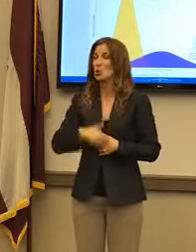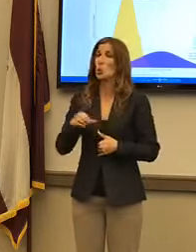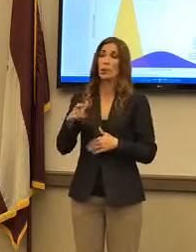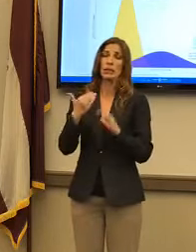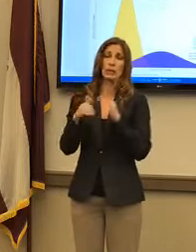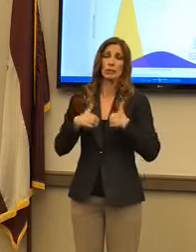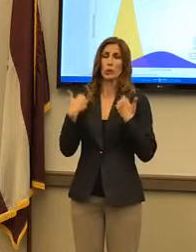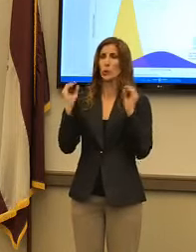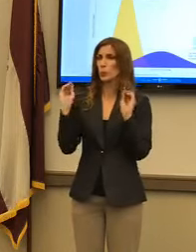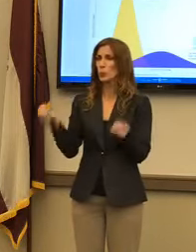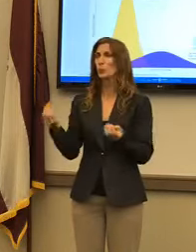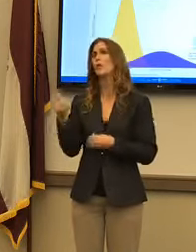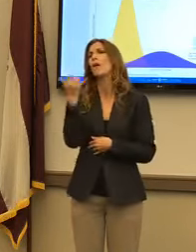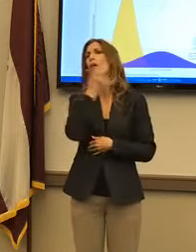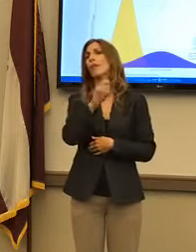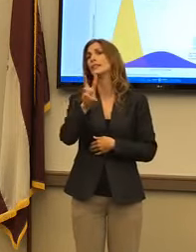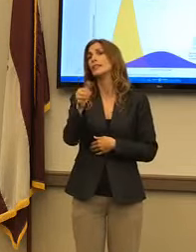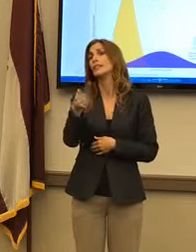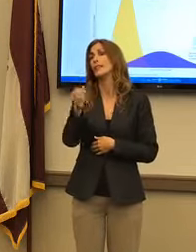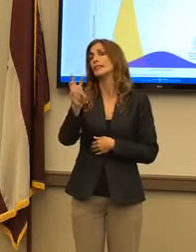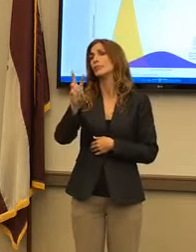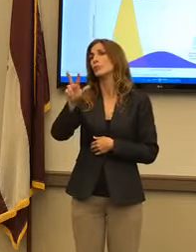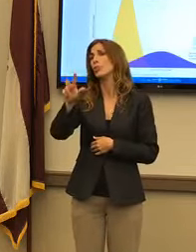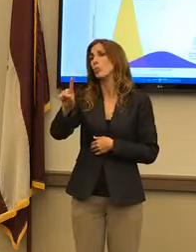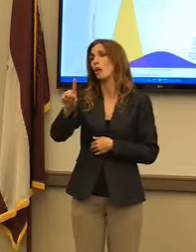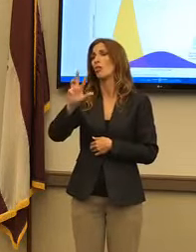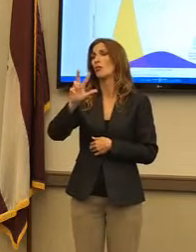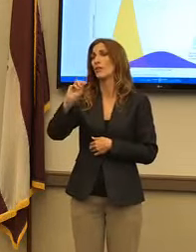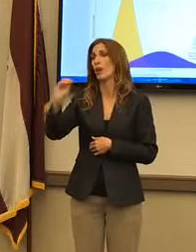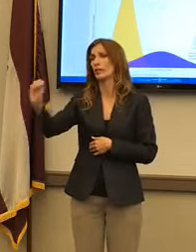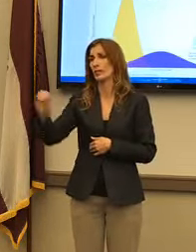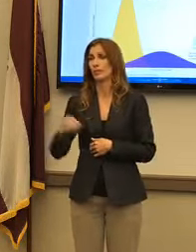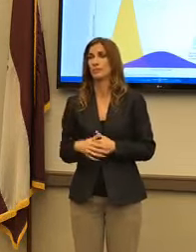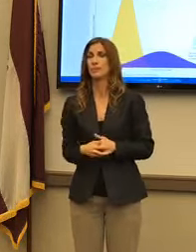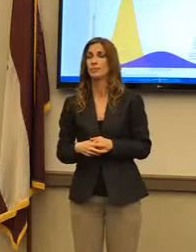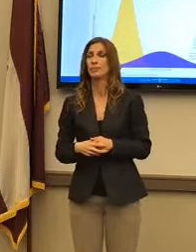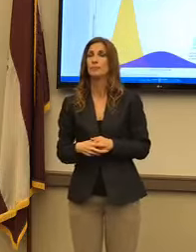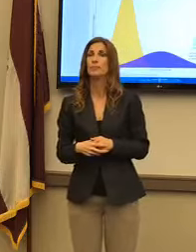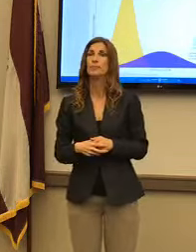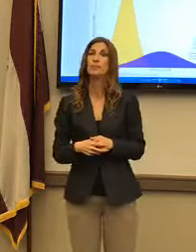welcome to call 610-631-3000 just for those who like